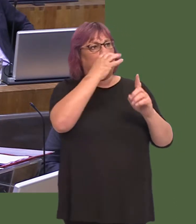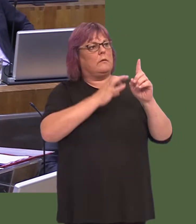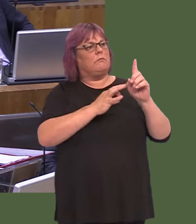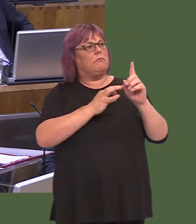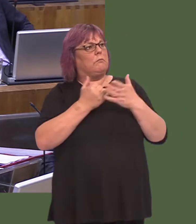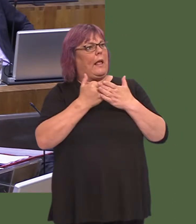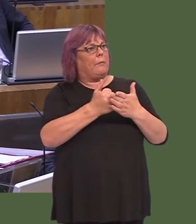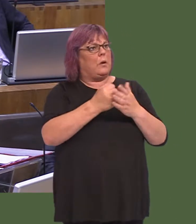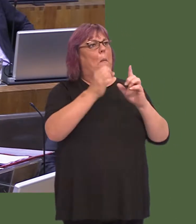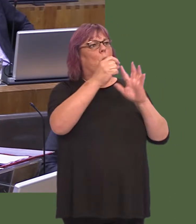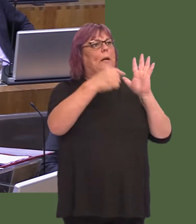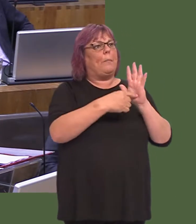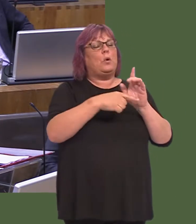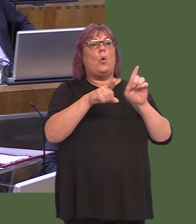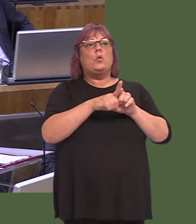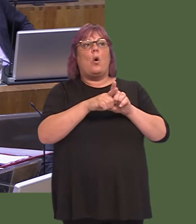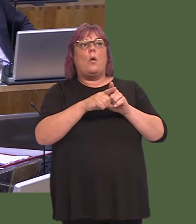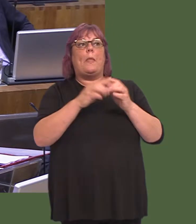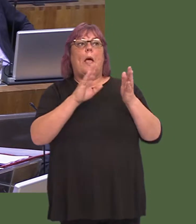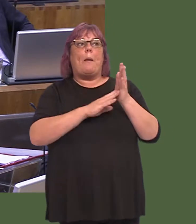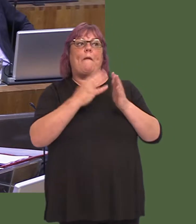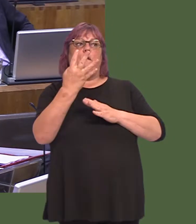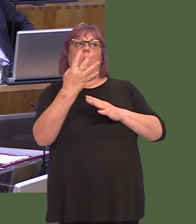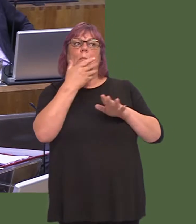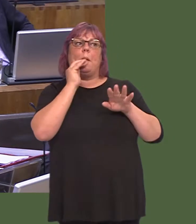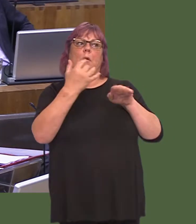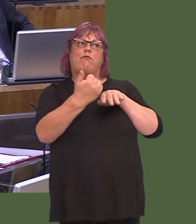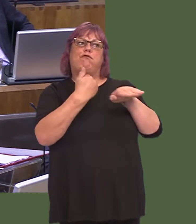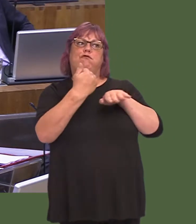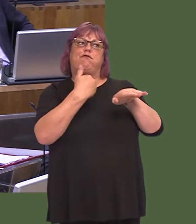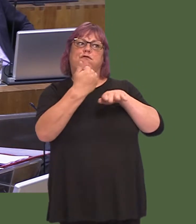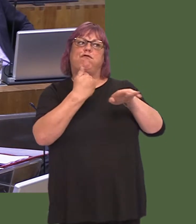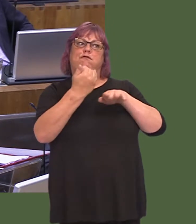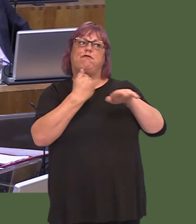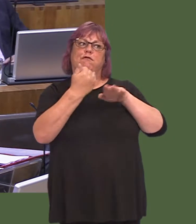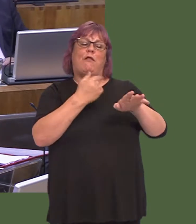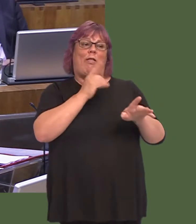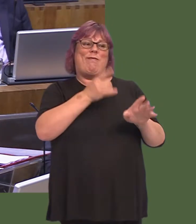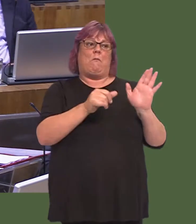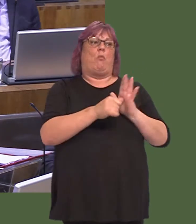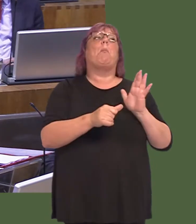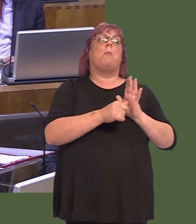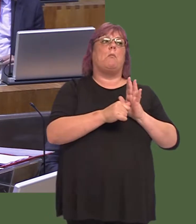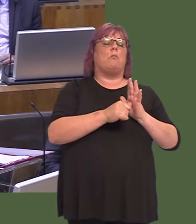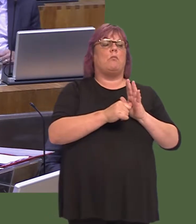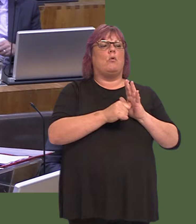on Port Talbot. Port Talbot also has a traffic problem that is not easy to resolve, which will need to be looked at in the future.